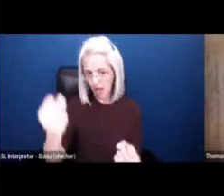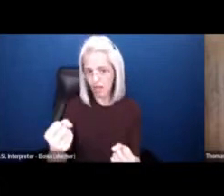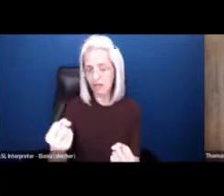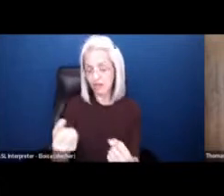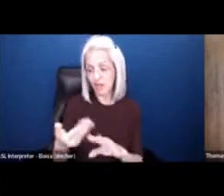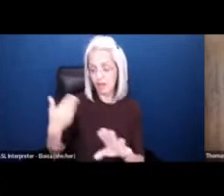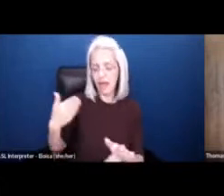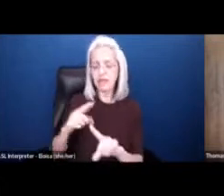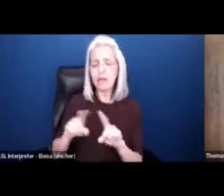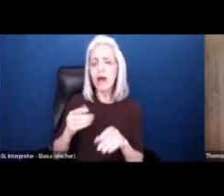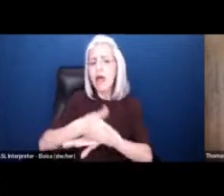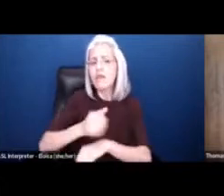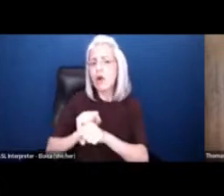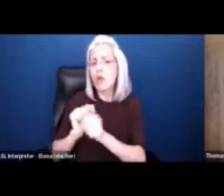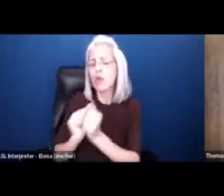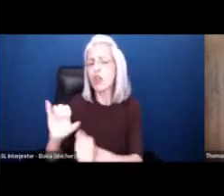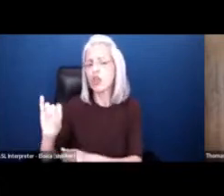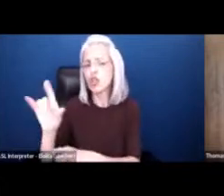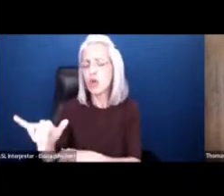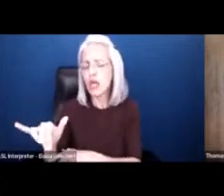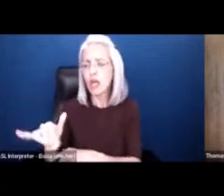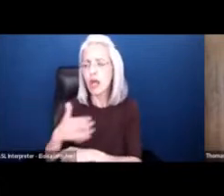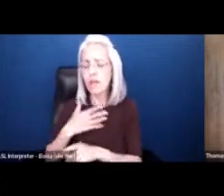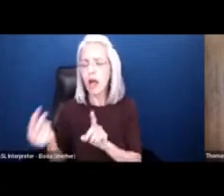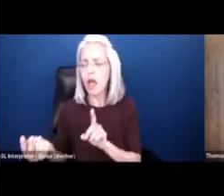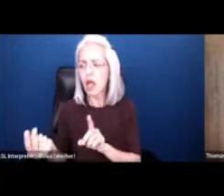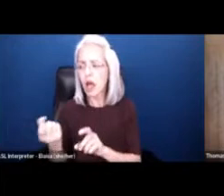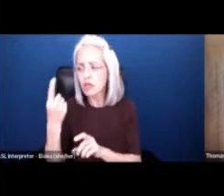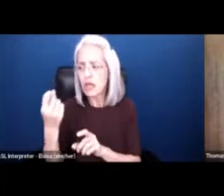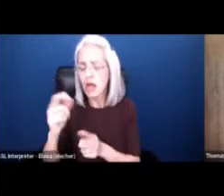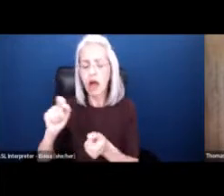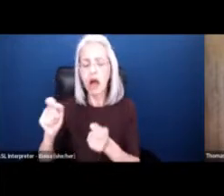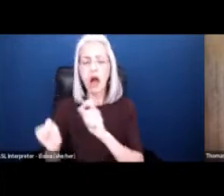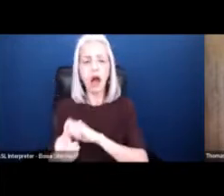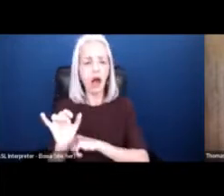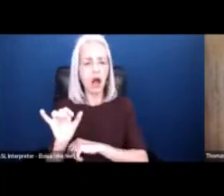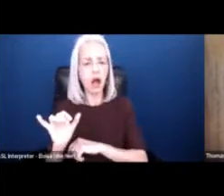differently. And so that challenge of not having a good